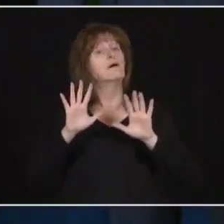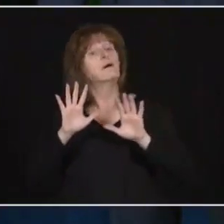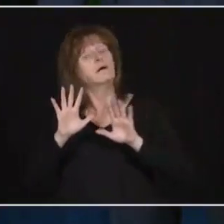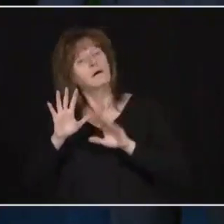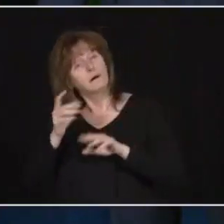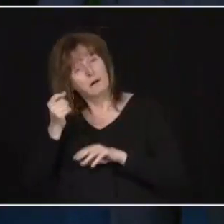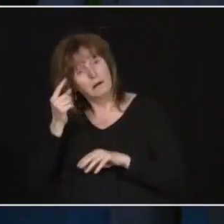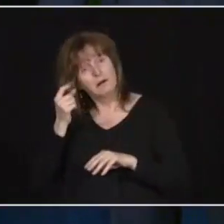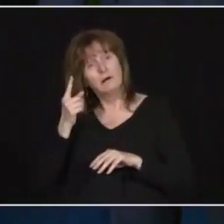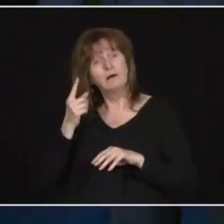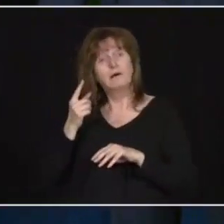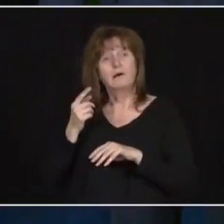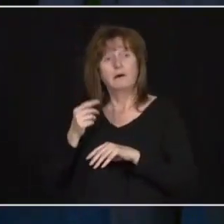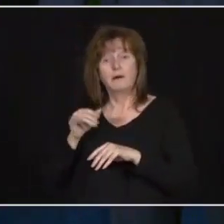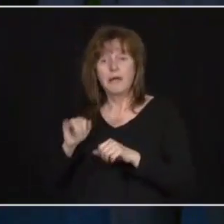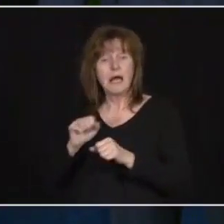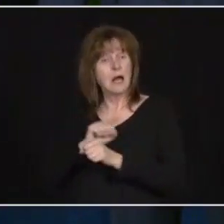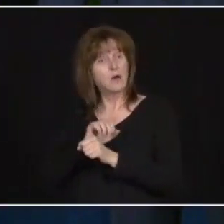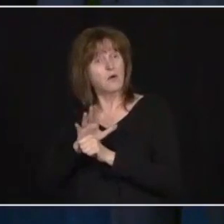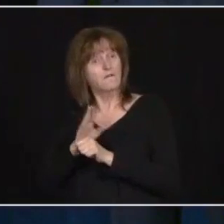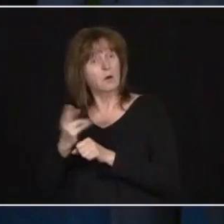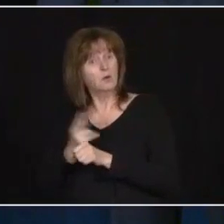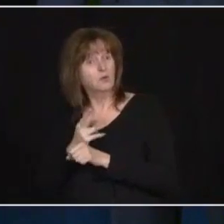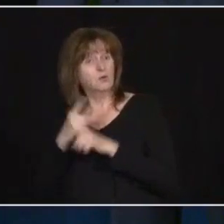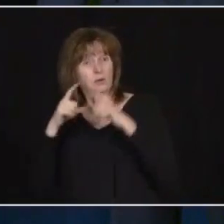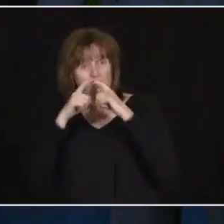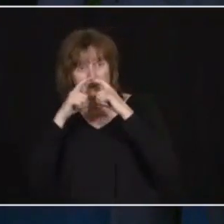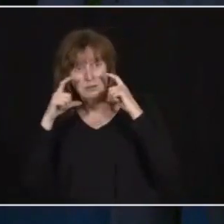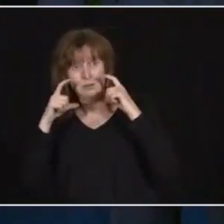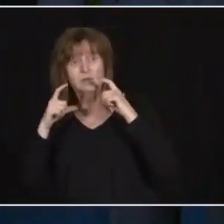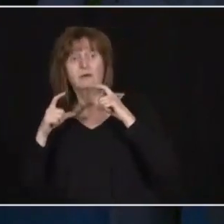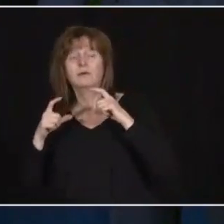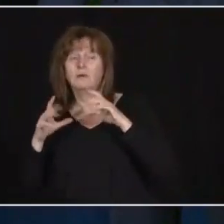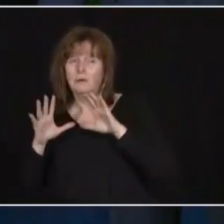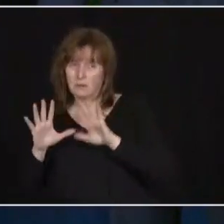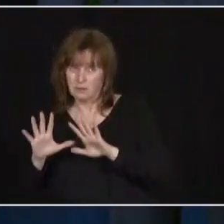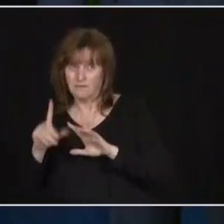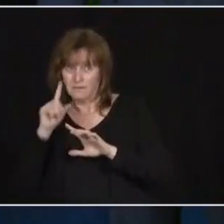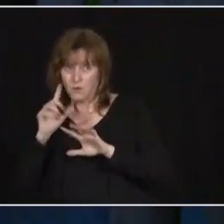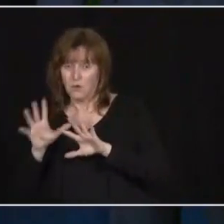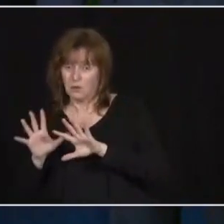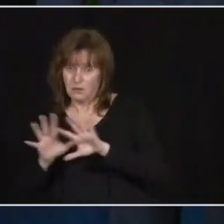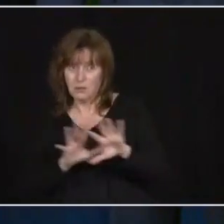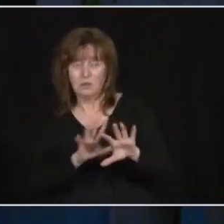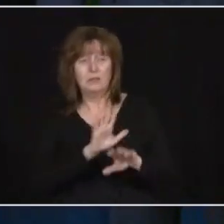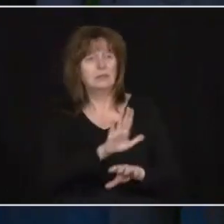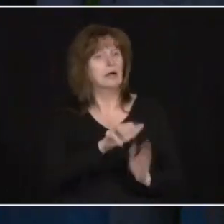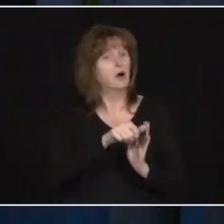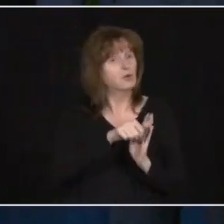their own equipment and rely on that rather than taking it from the pandemic stock. There are some hospitals